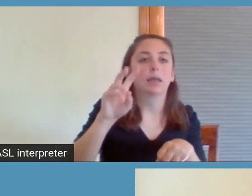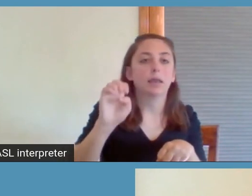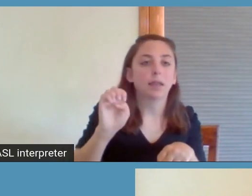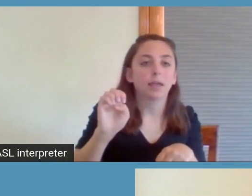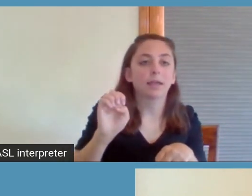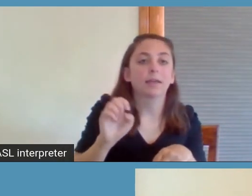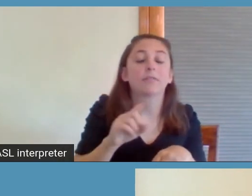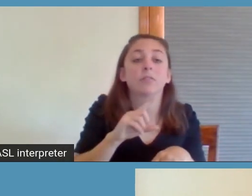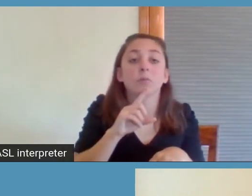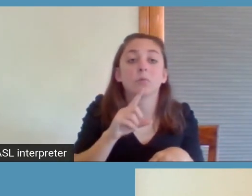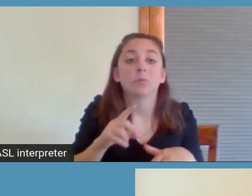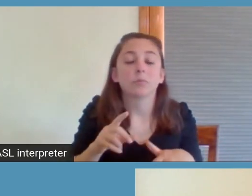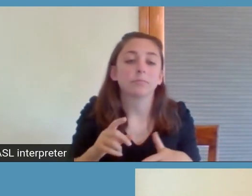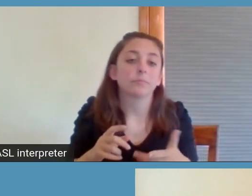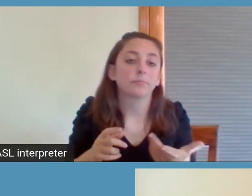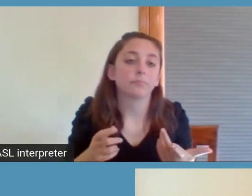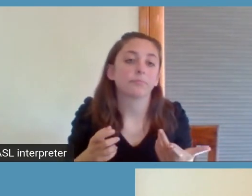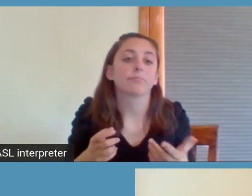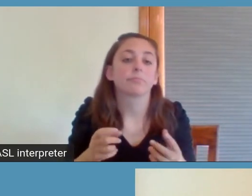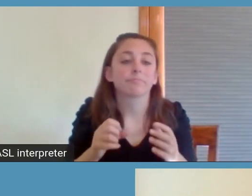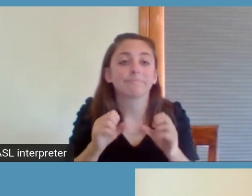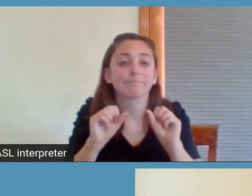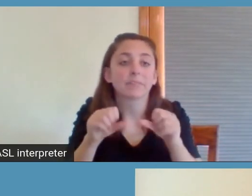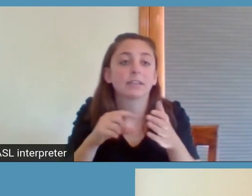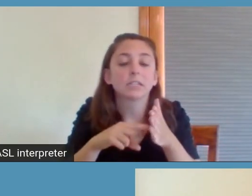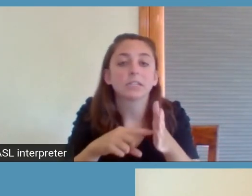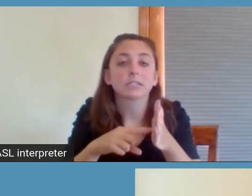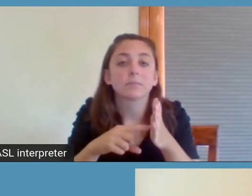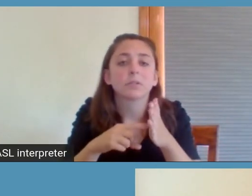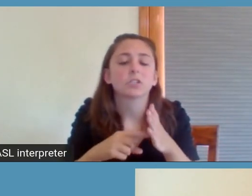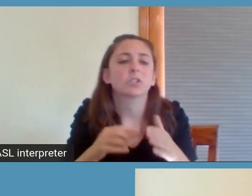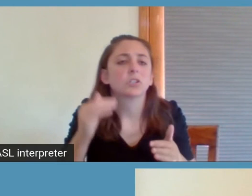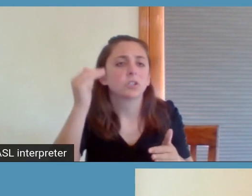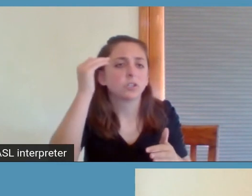and um and the gallery do you know any work that's being done that's similar to that because i know